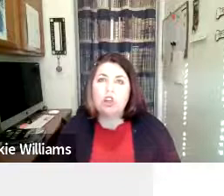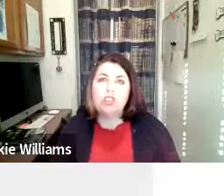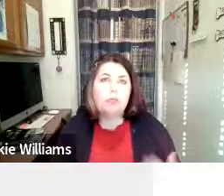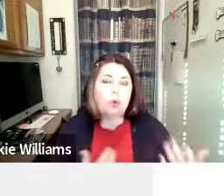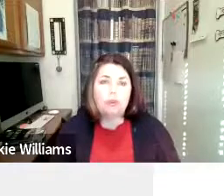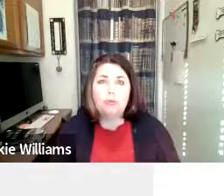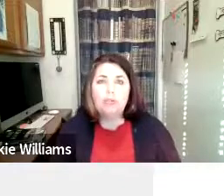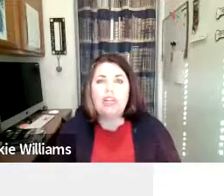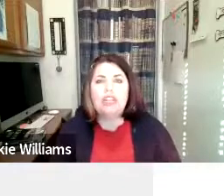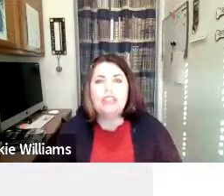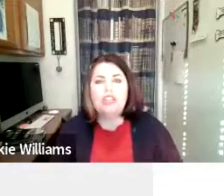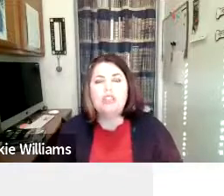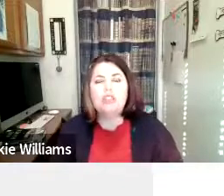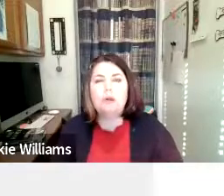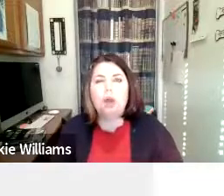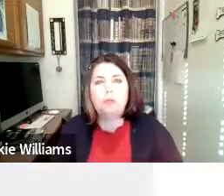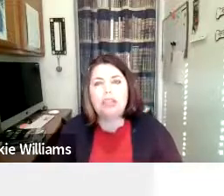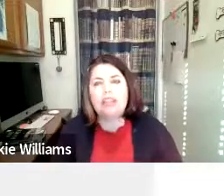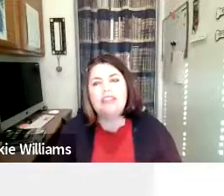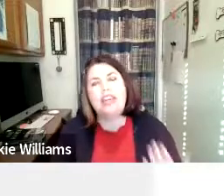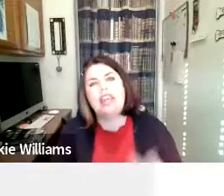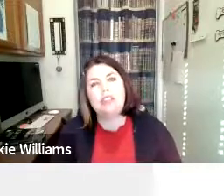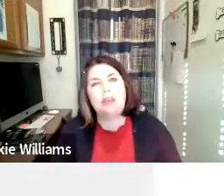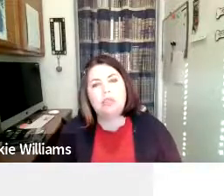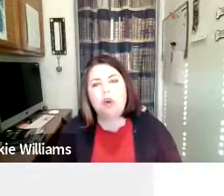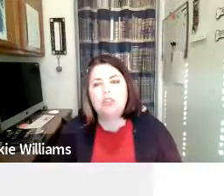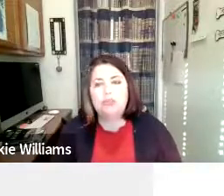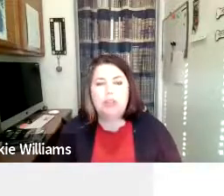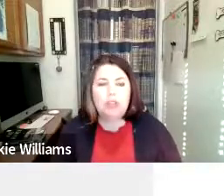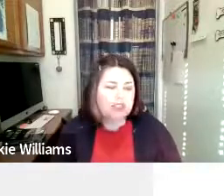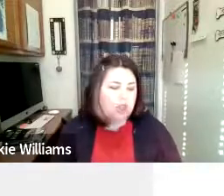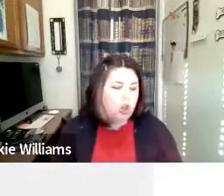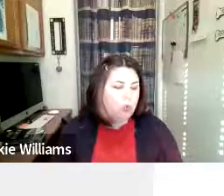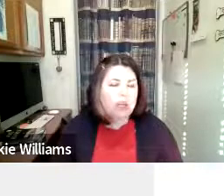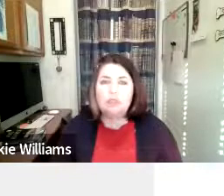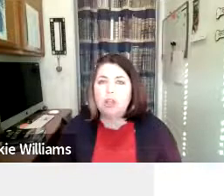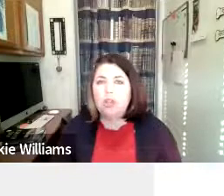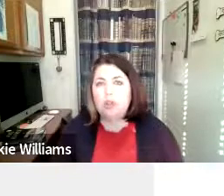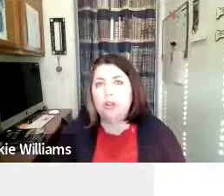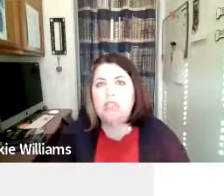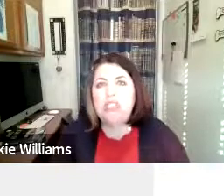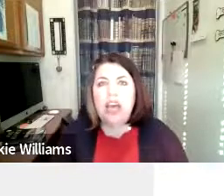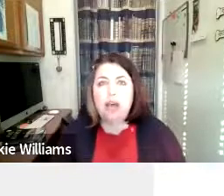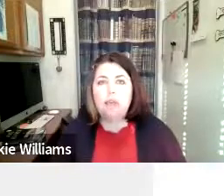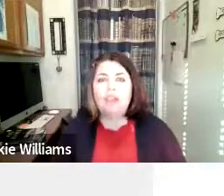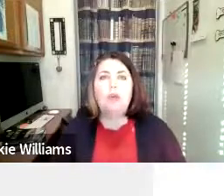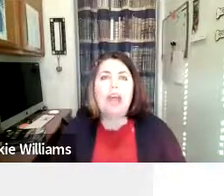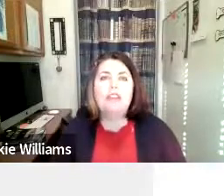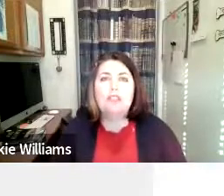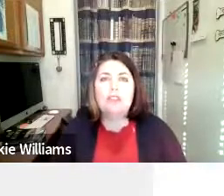larger, more formal training sessions. But we're hoping that dedicated space will also be a place where smaller groups, if you have,